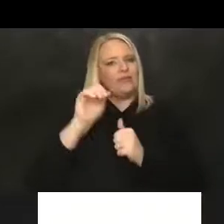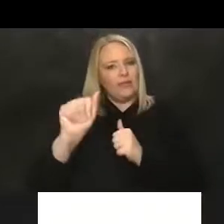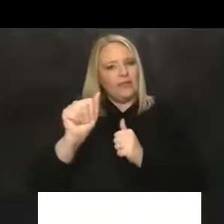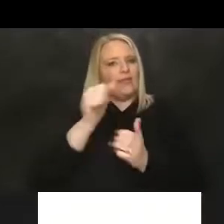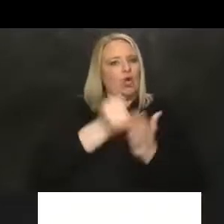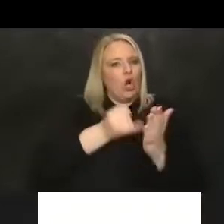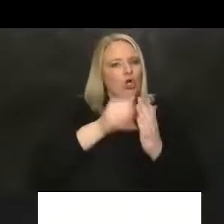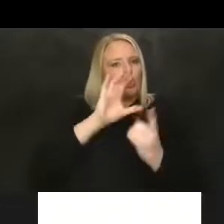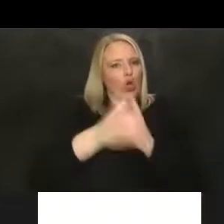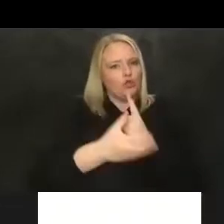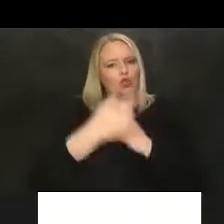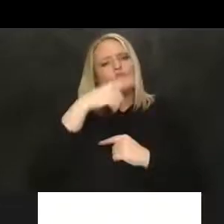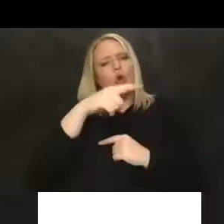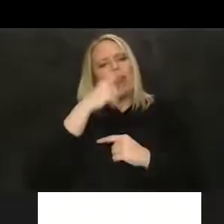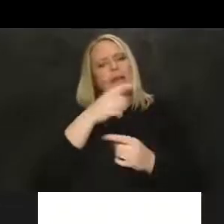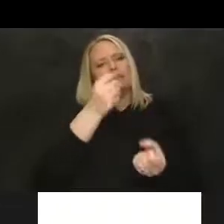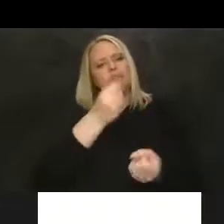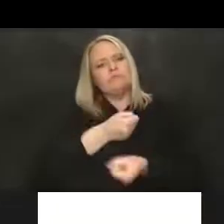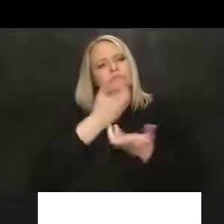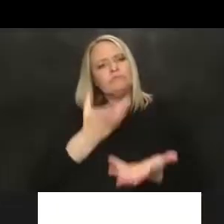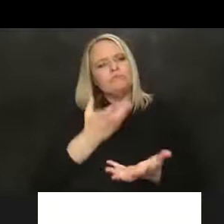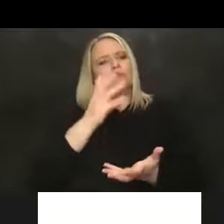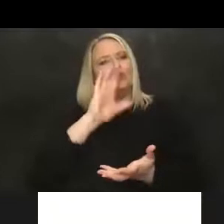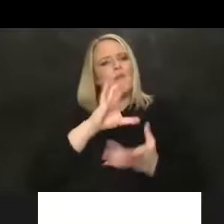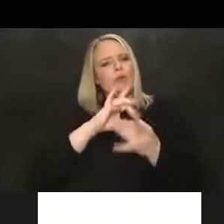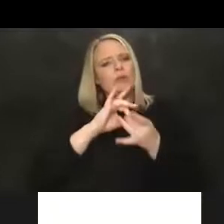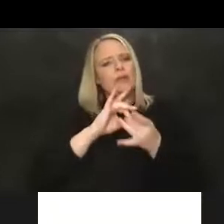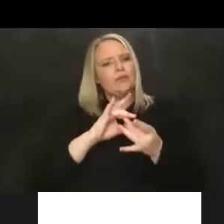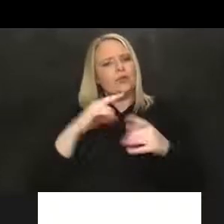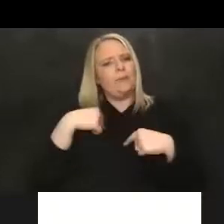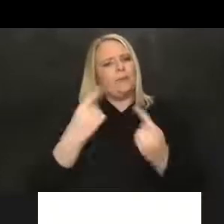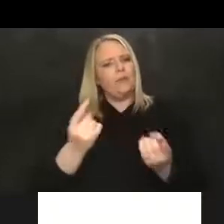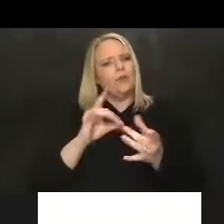can you share with us a bit about, what has your relationship been to disability art and culture?